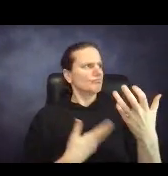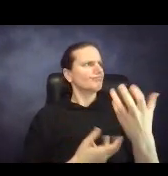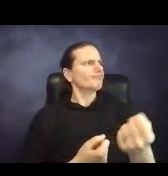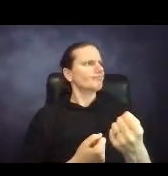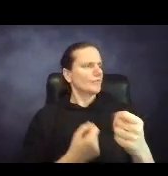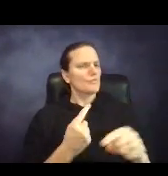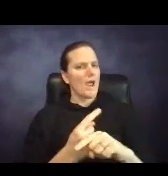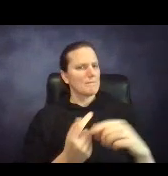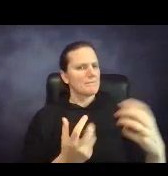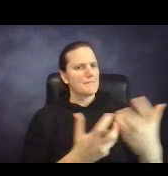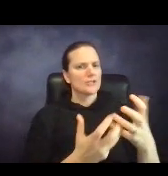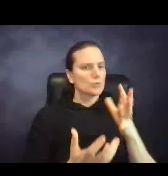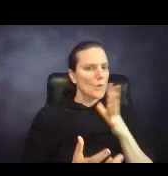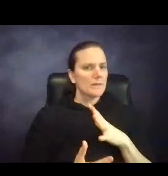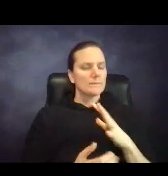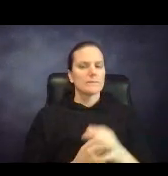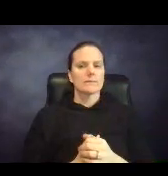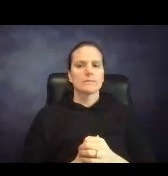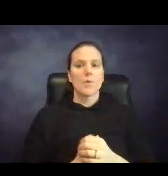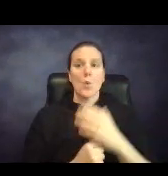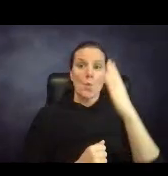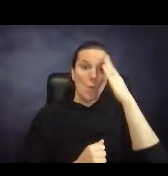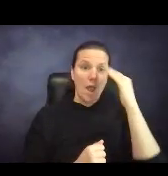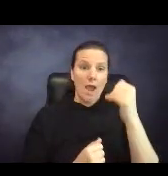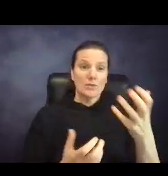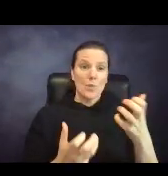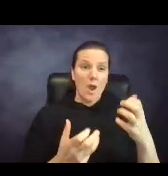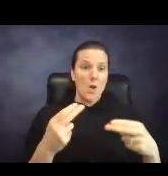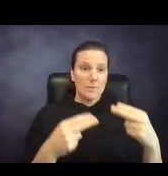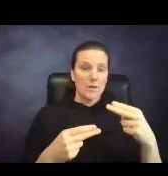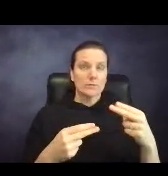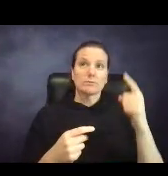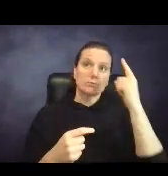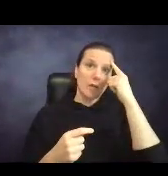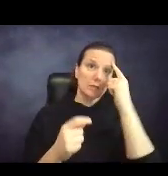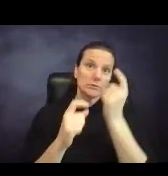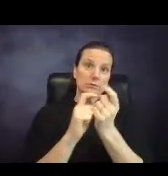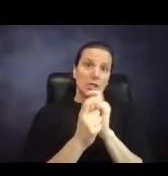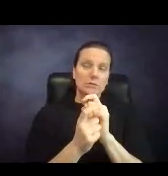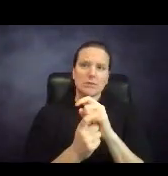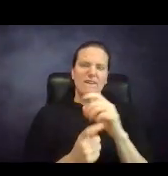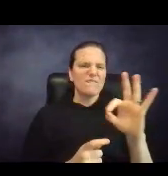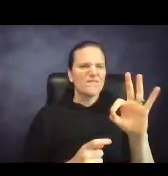So why exactly do we want these hormones? So we wanna get our brains back, turn our brains online. Brain fog is one of the biggest things.